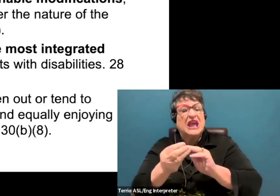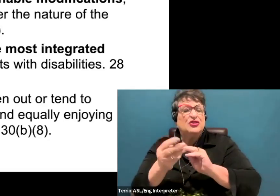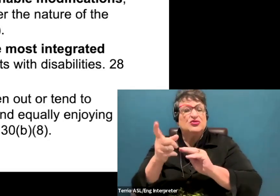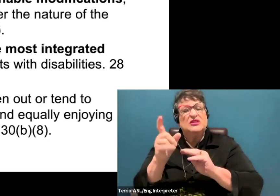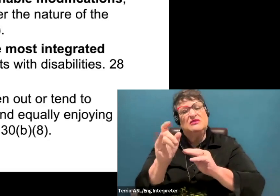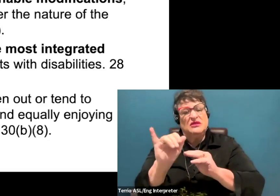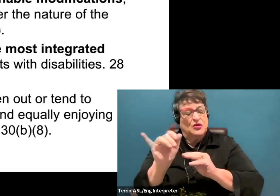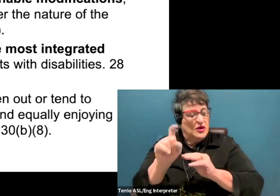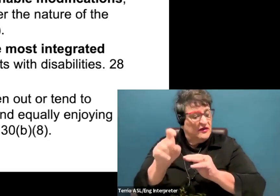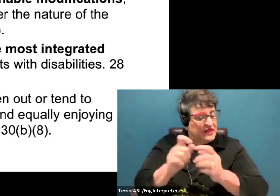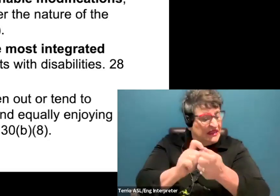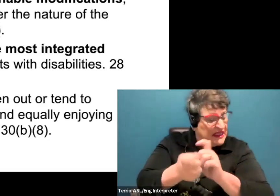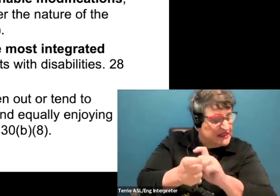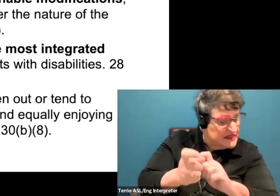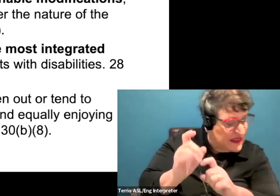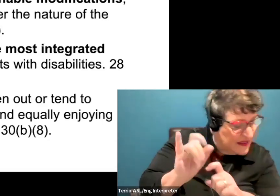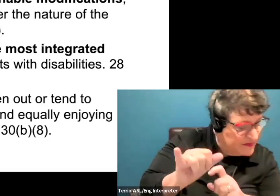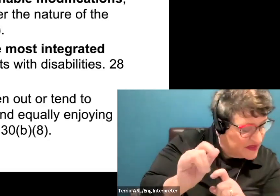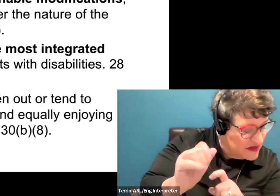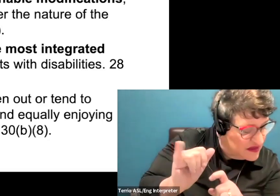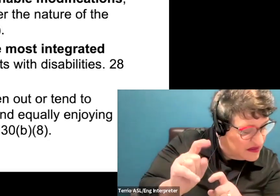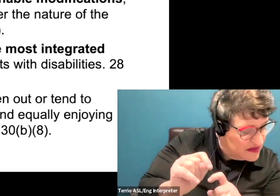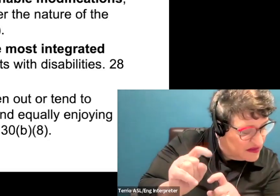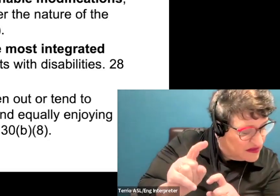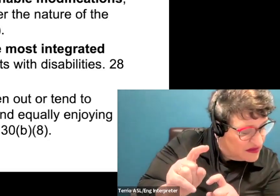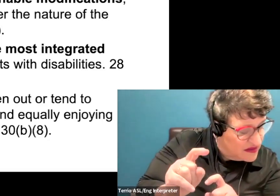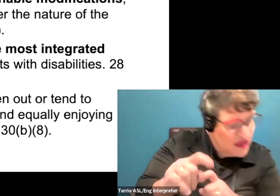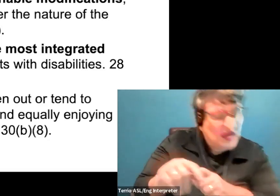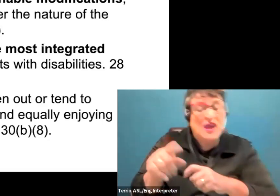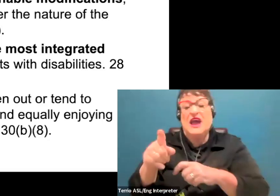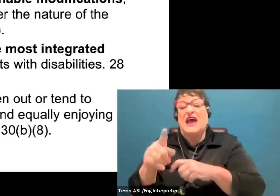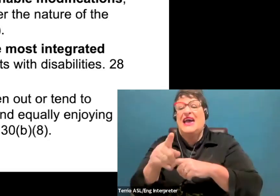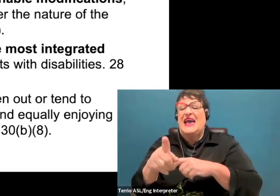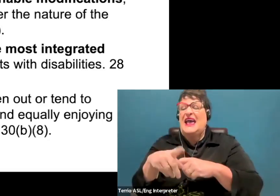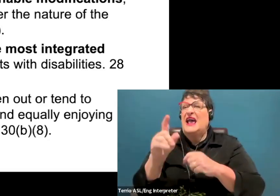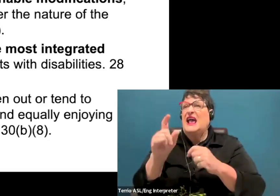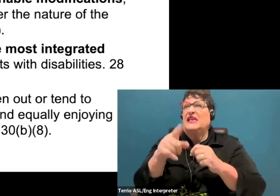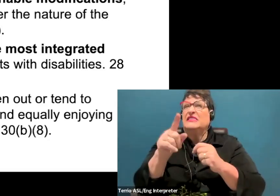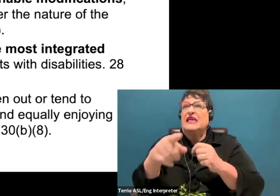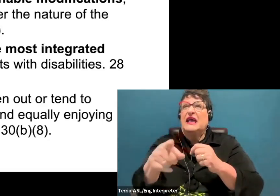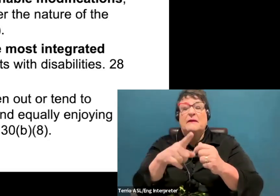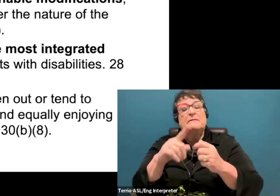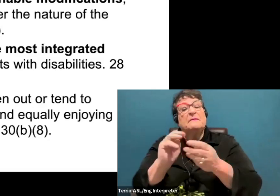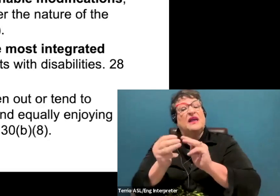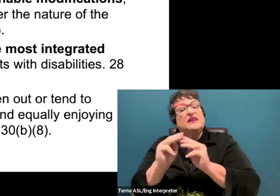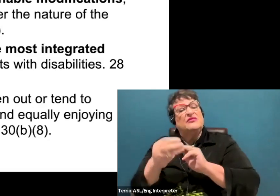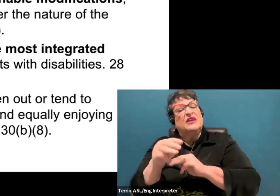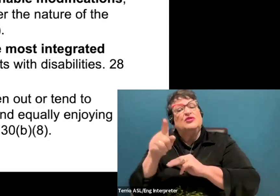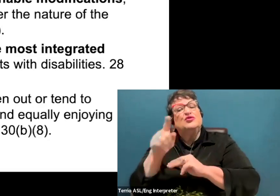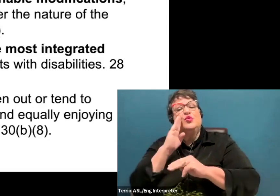becomes accessible for a disabled parent. And that's unless that modification would fundamentally alter the nature